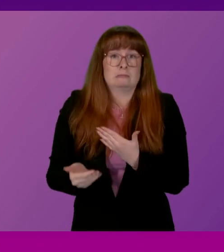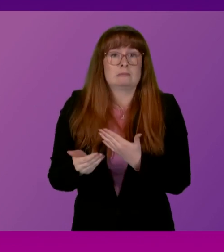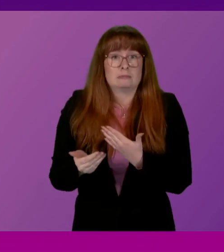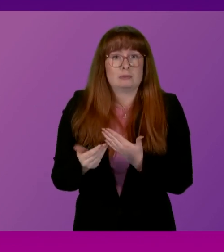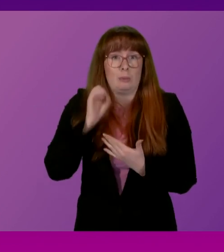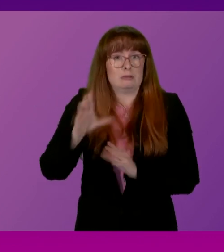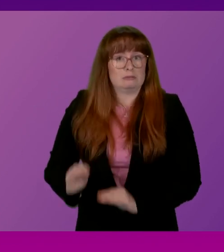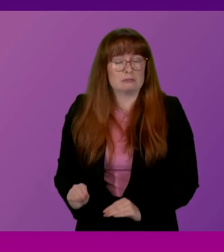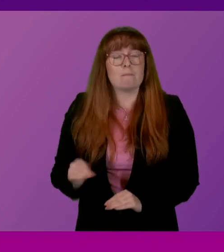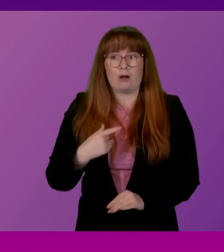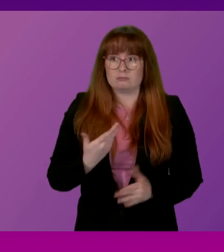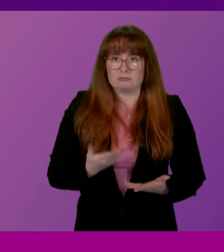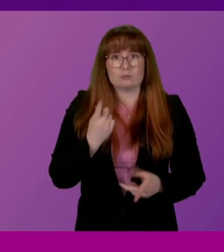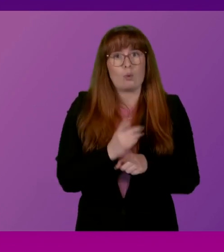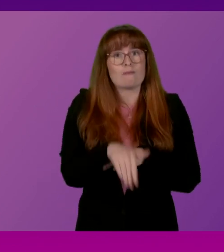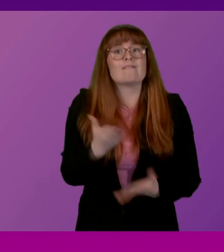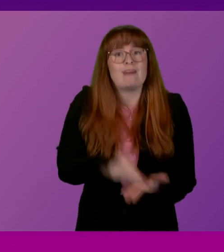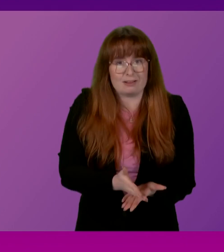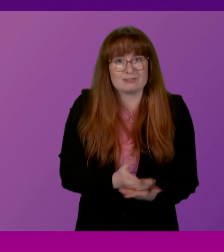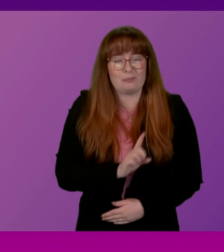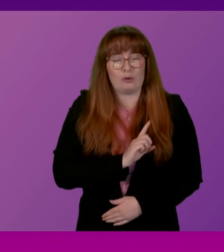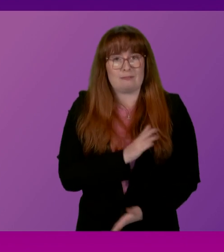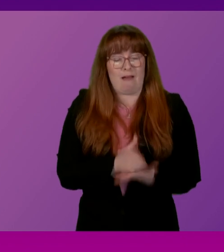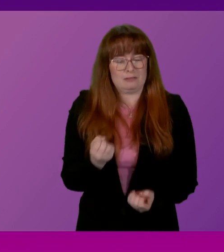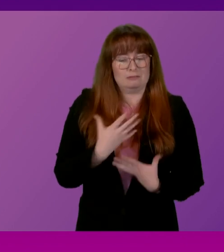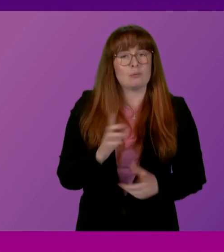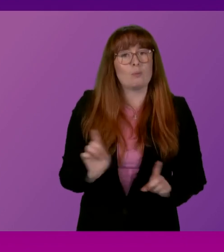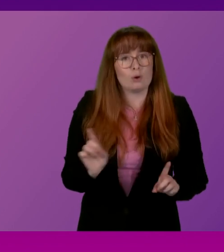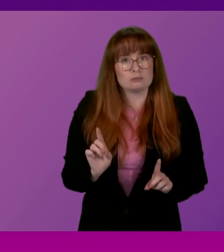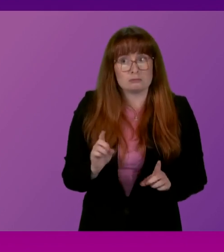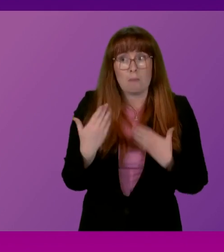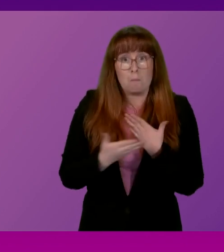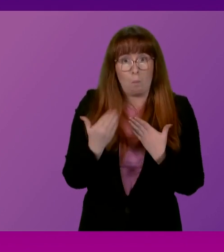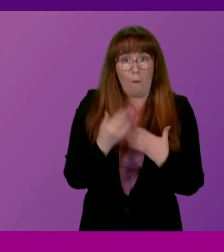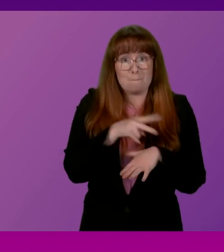Let us stick to the facts, because the facts tell us that there are more officers per head